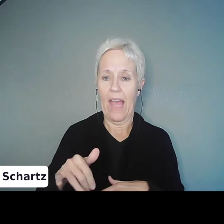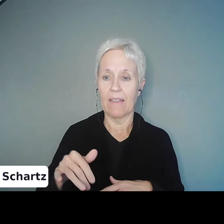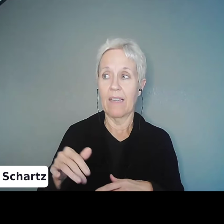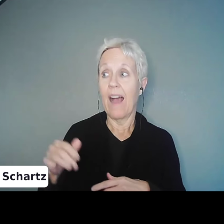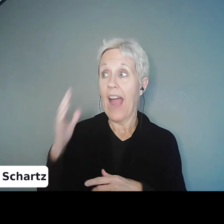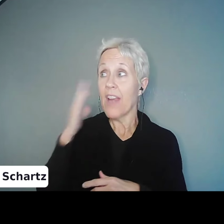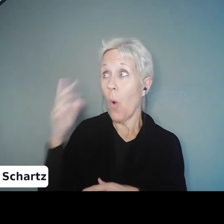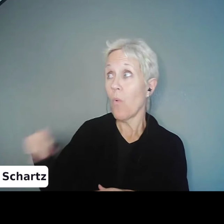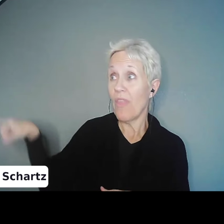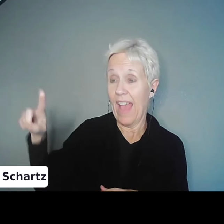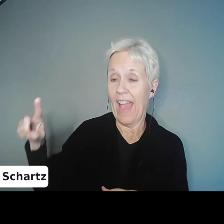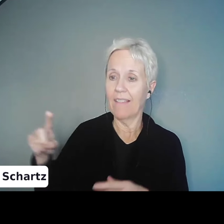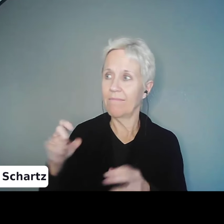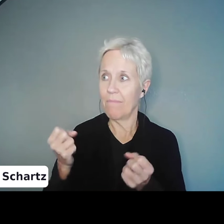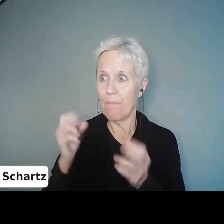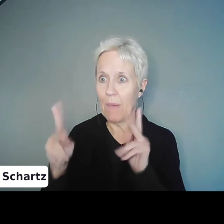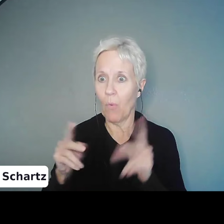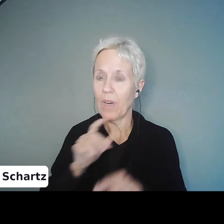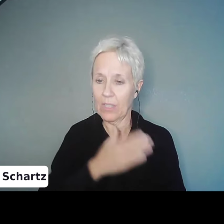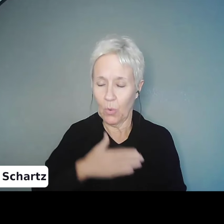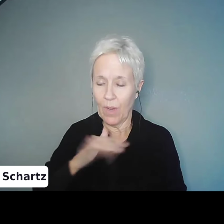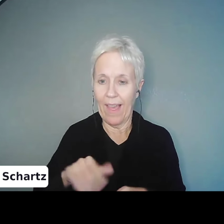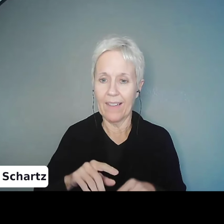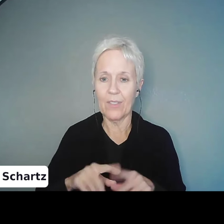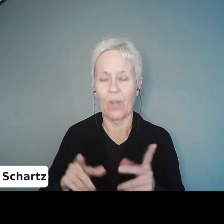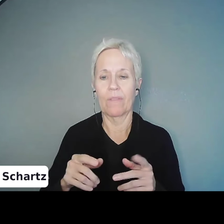So you're wanted. We will get it figured out. Daniel: All right.